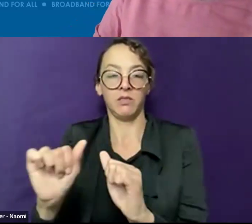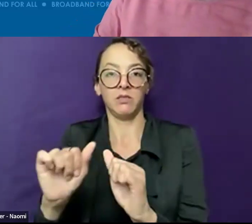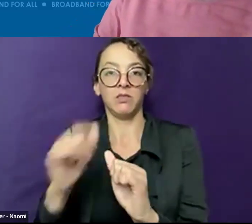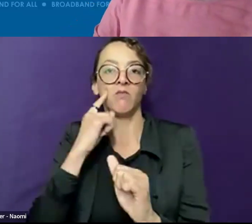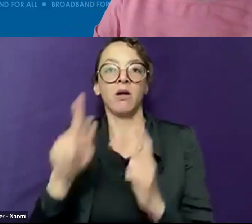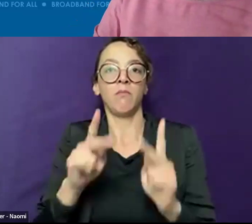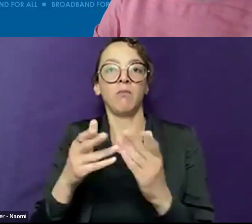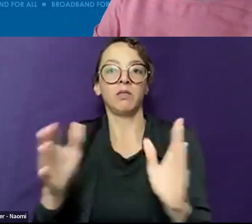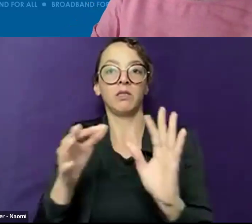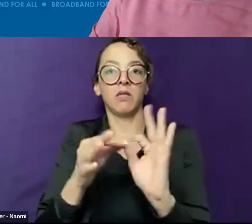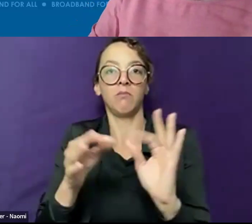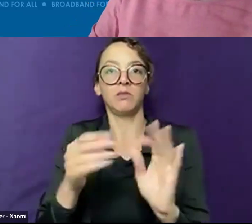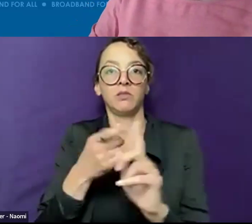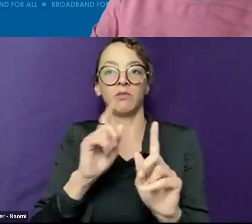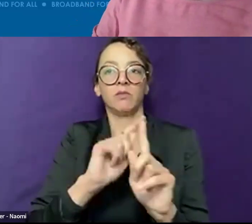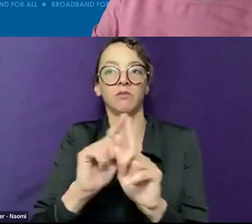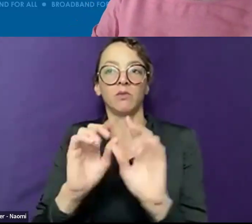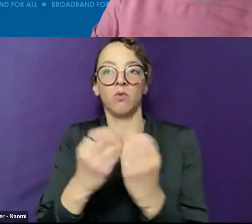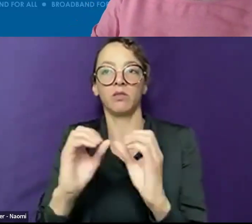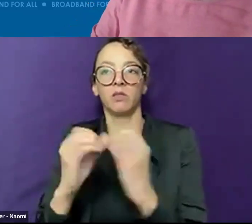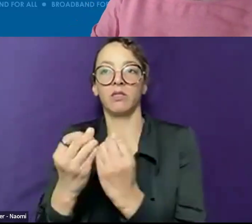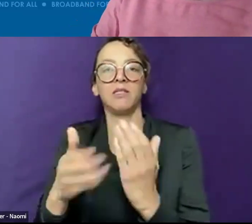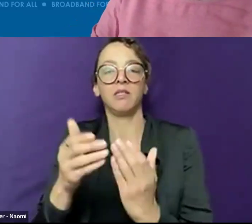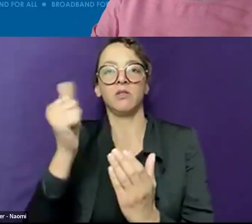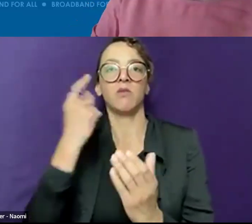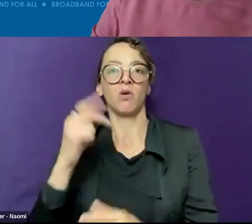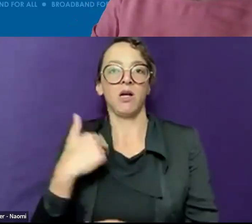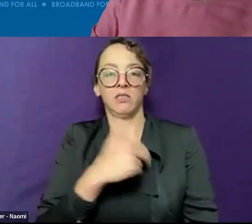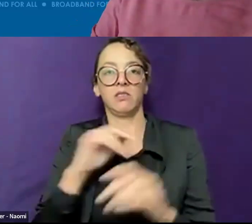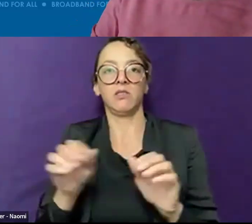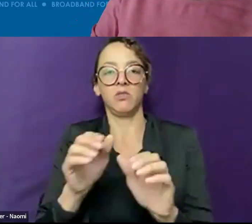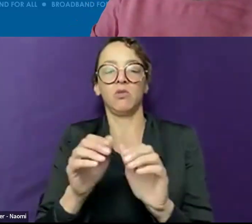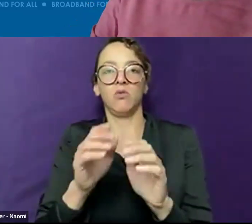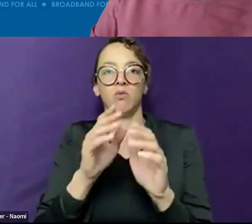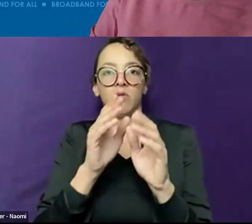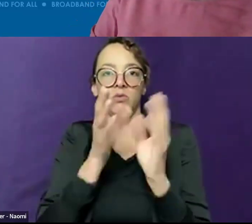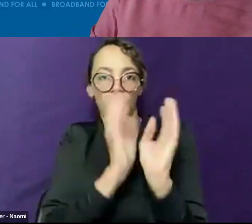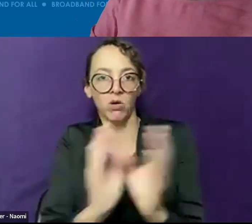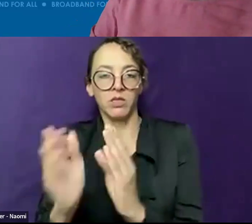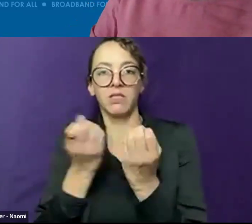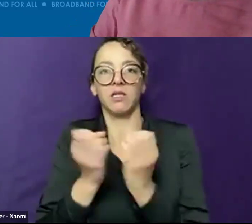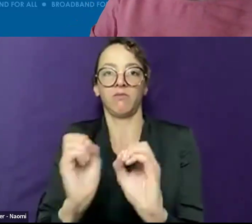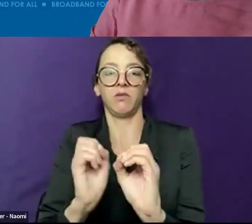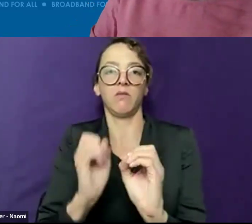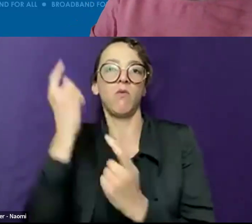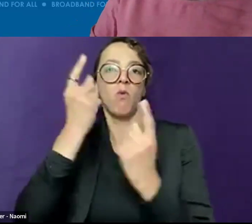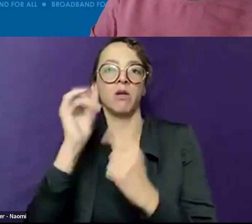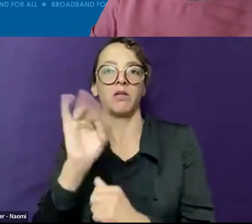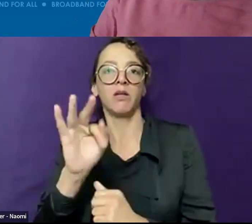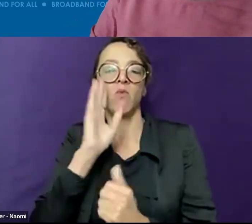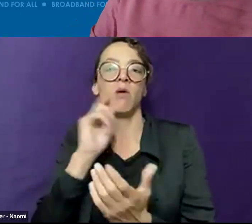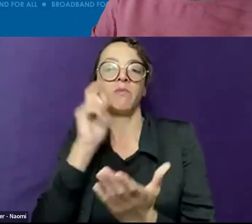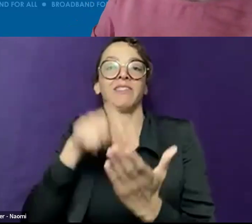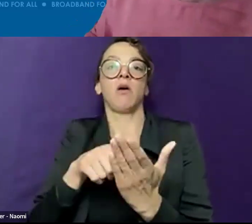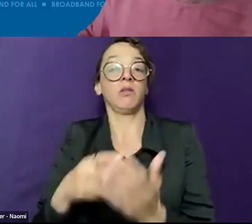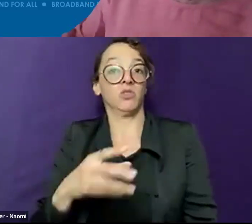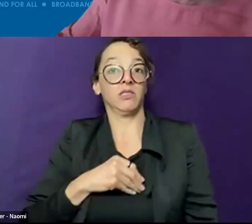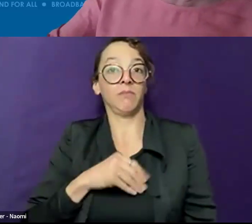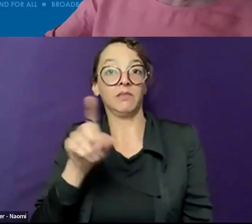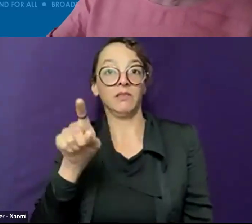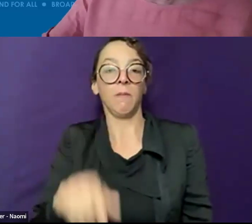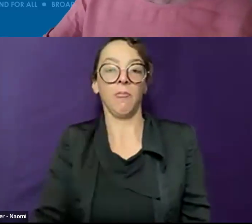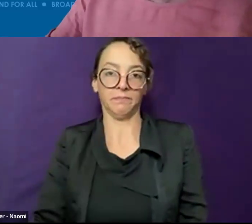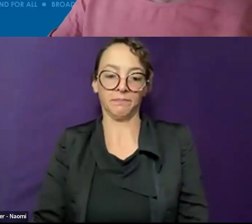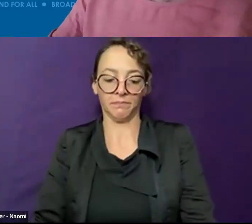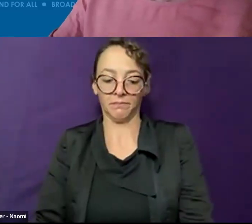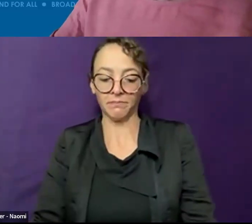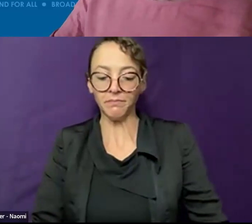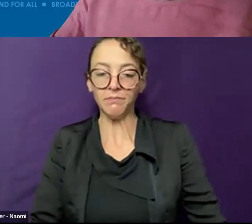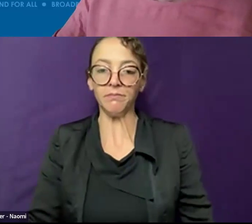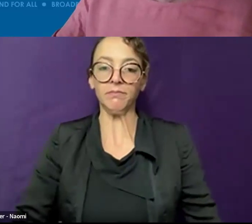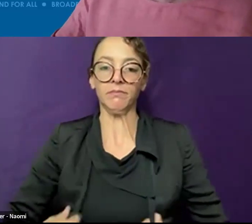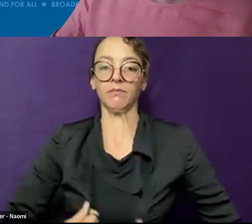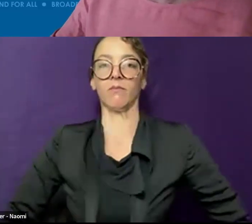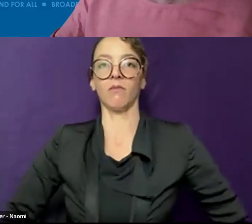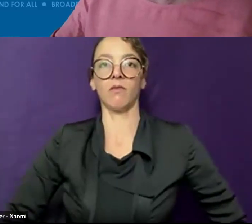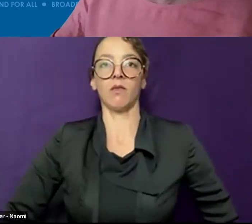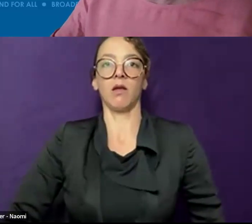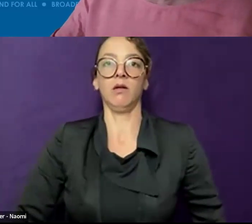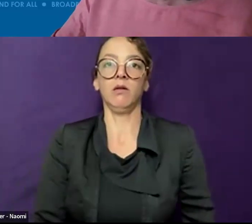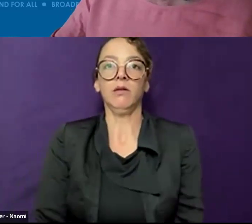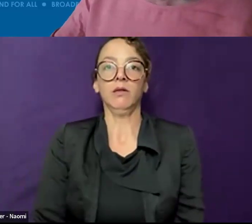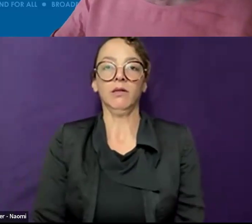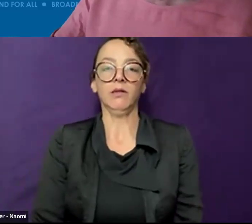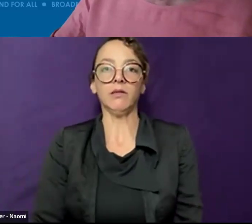to do an organized effort, wondering if those will be acknowledged and accepted?